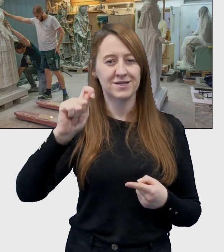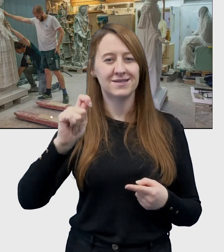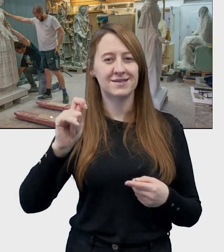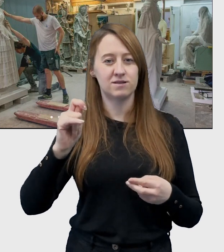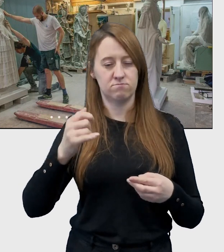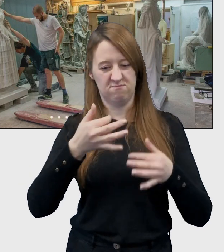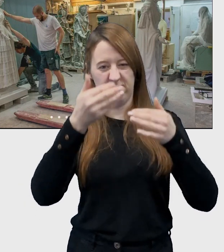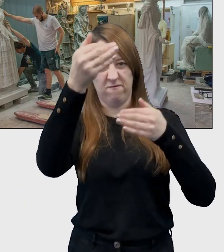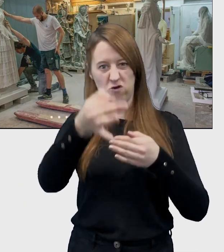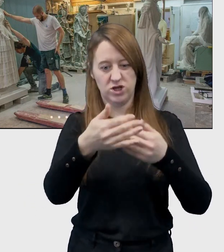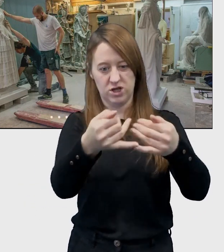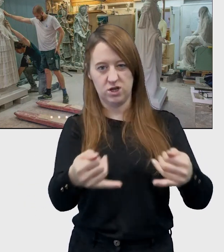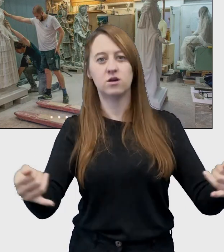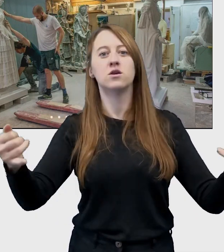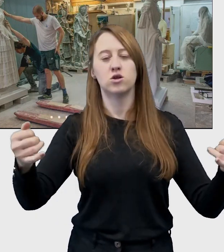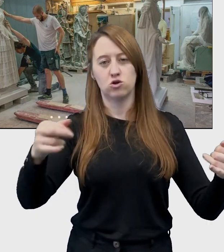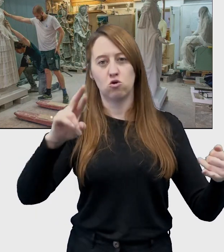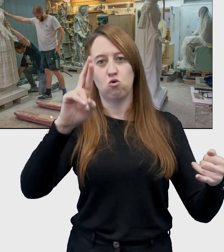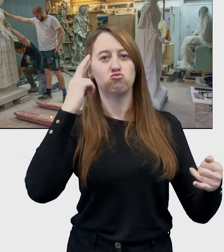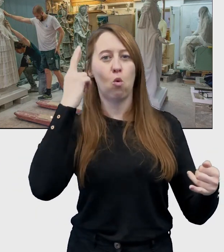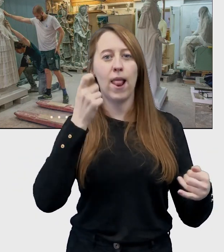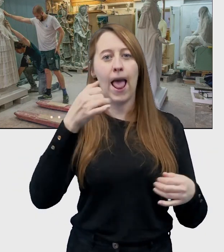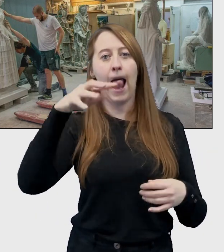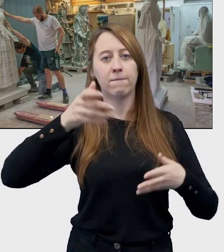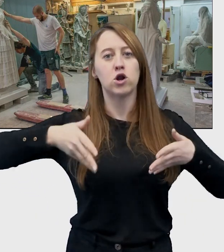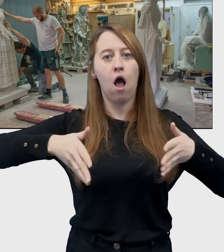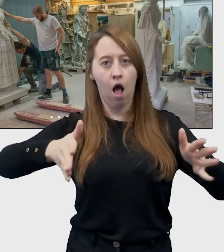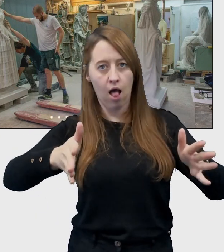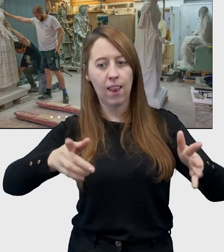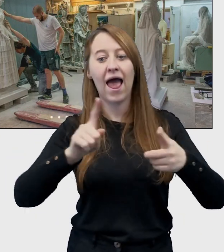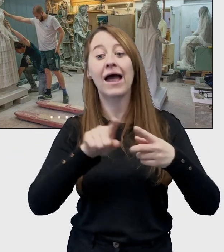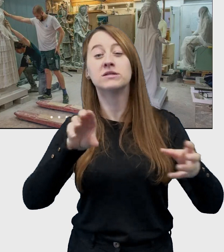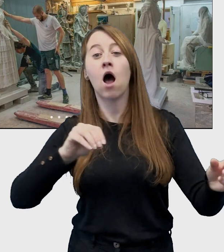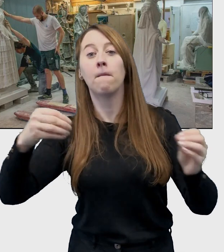Which is actually quite a nice example because of course it faces the Albert Memorial which Foley was very much involved in.